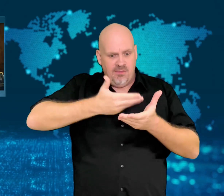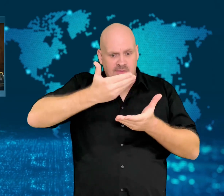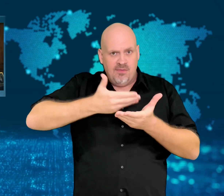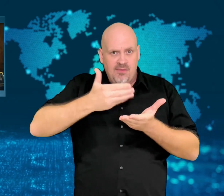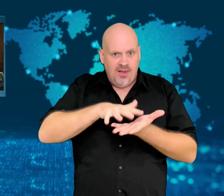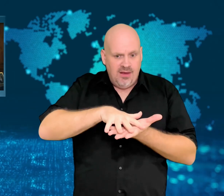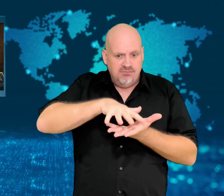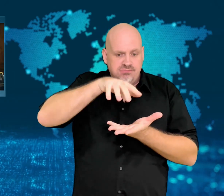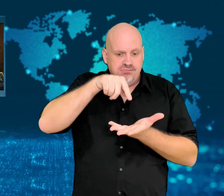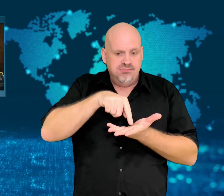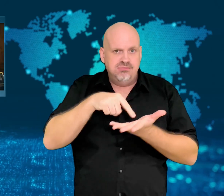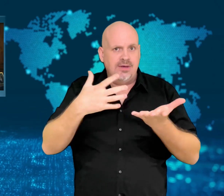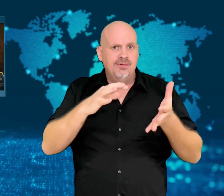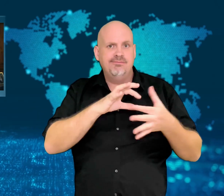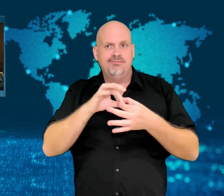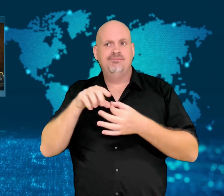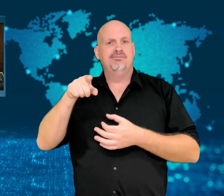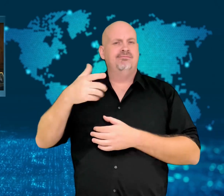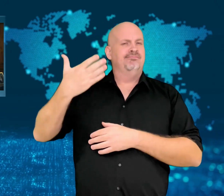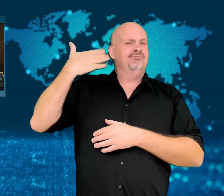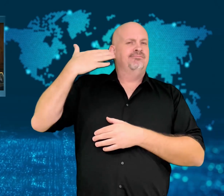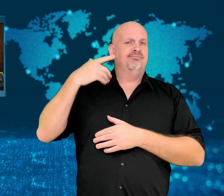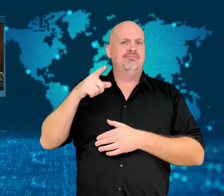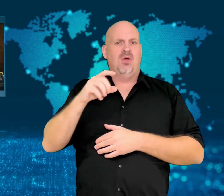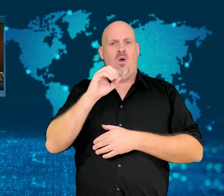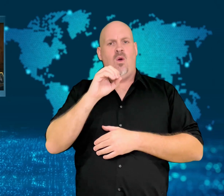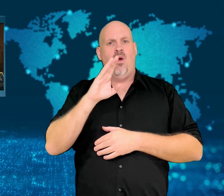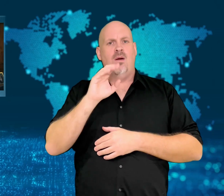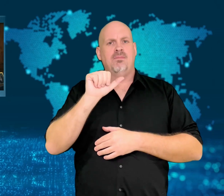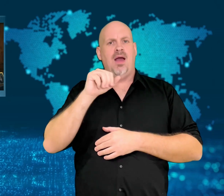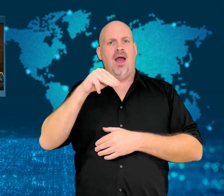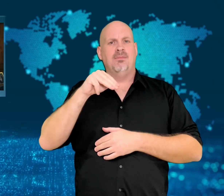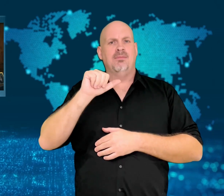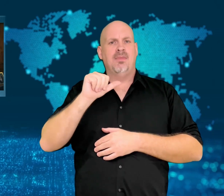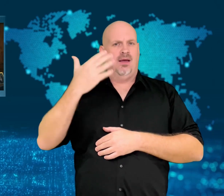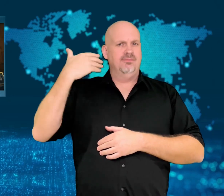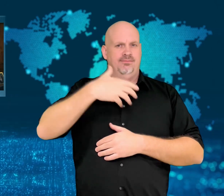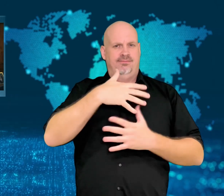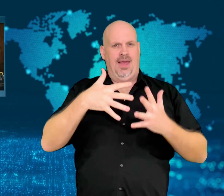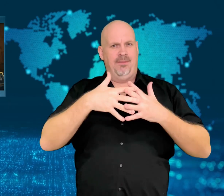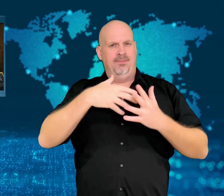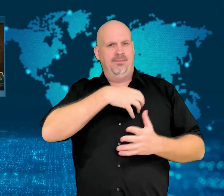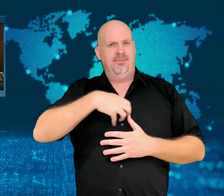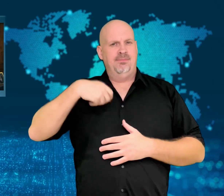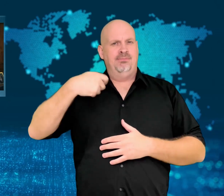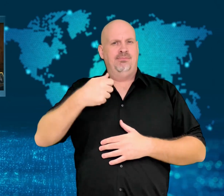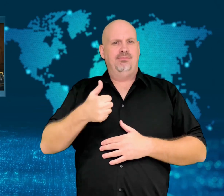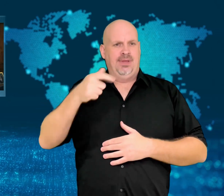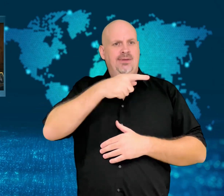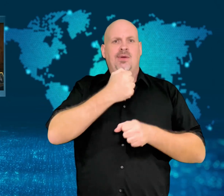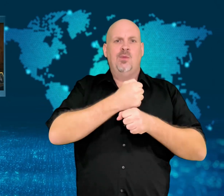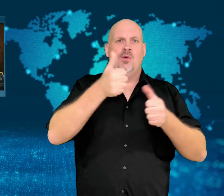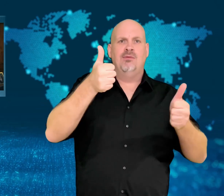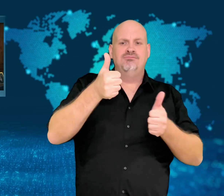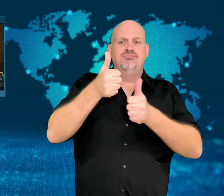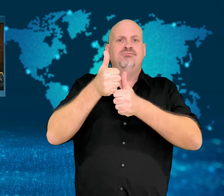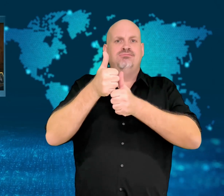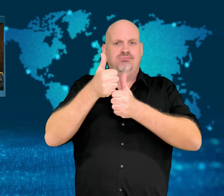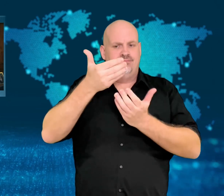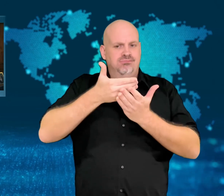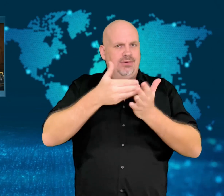They are files from when he served as Vice President alongside